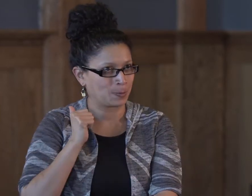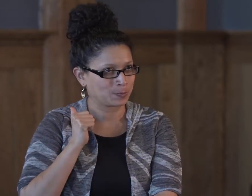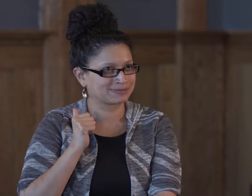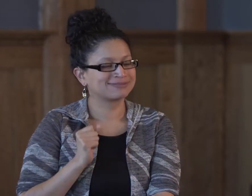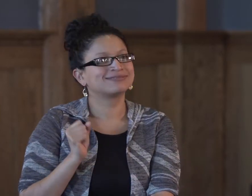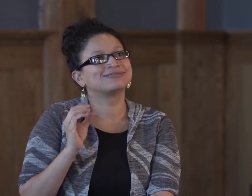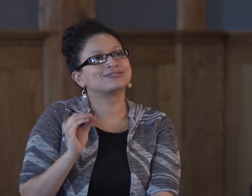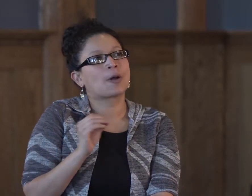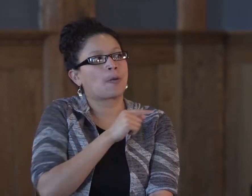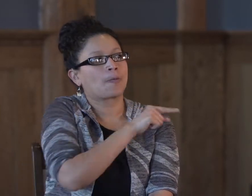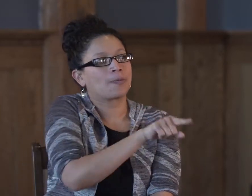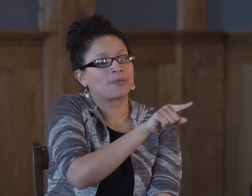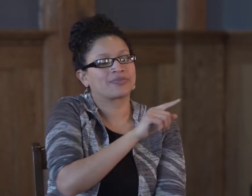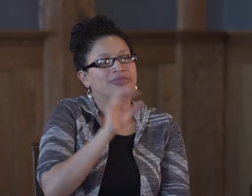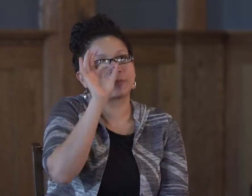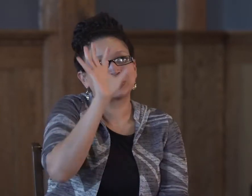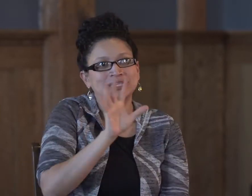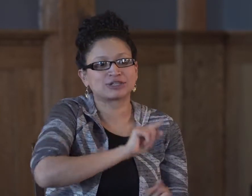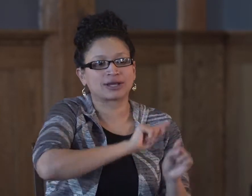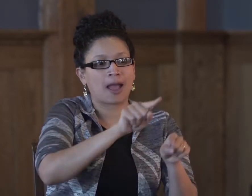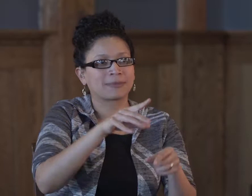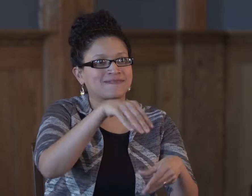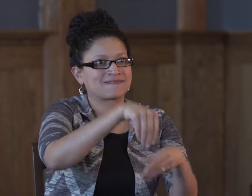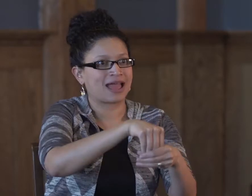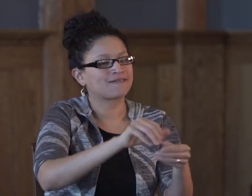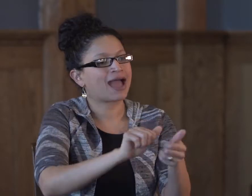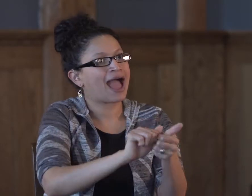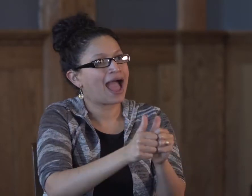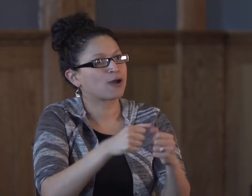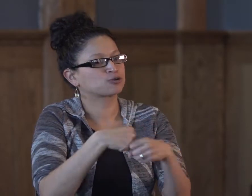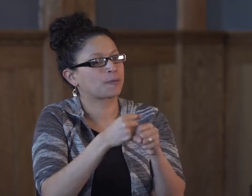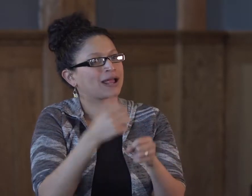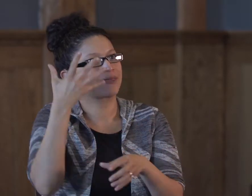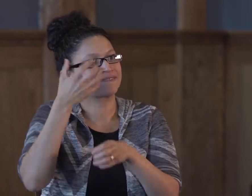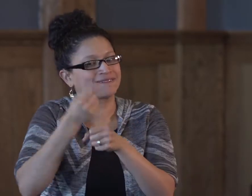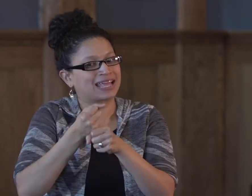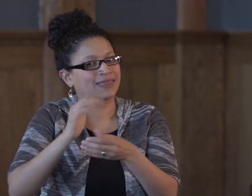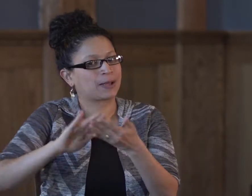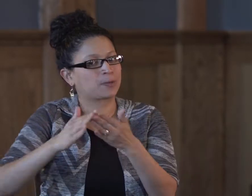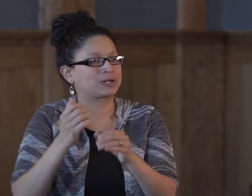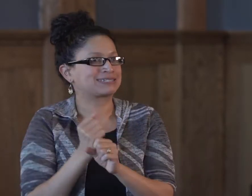in those spiritual environments, churches etc., clergy members who are involved want